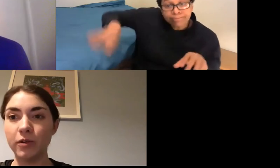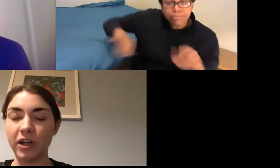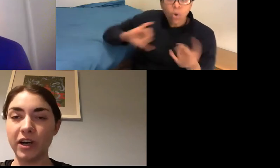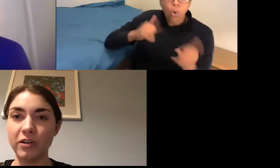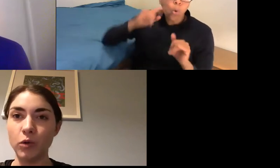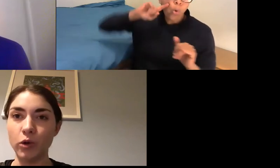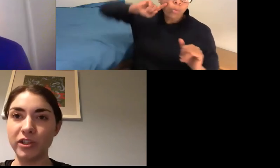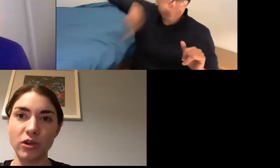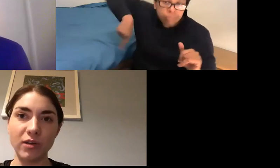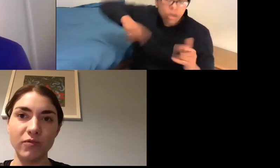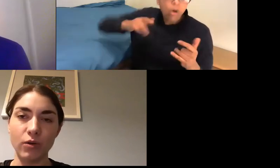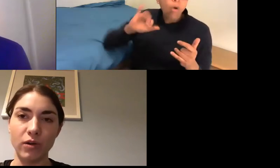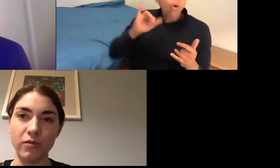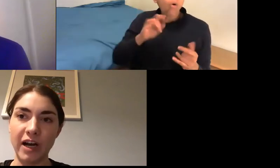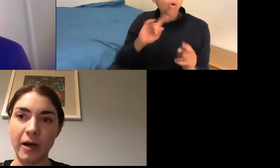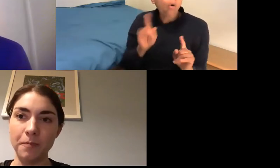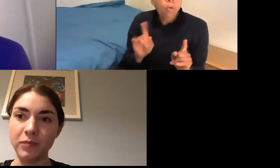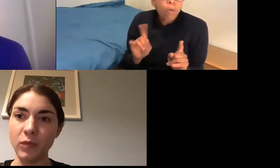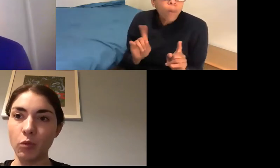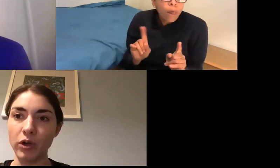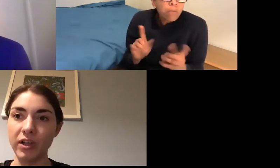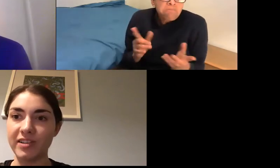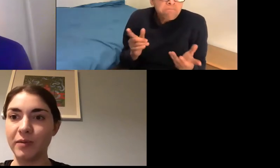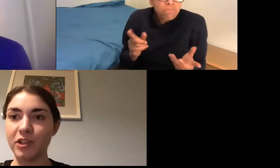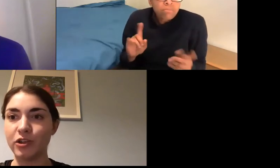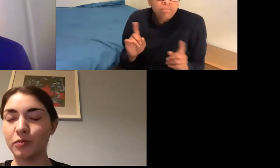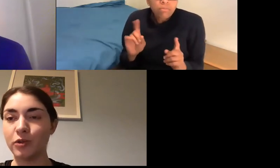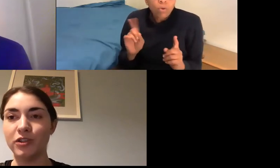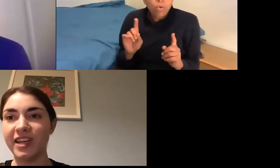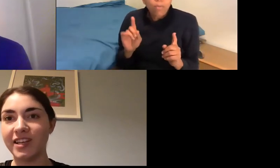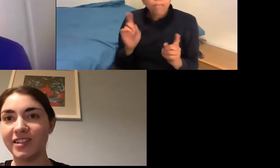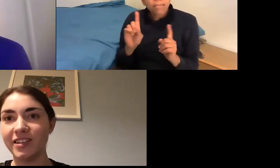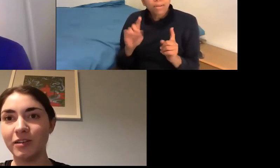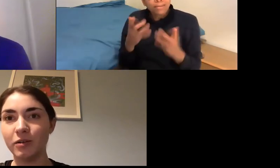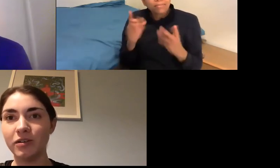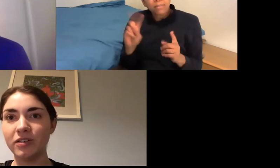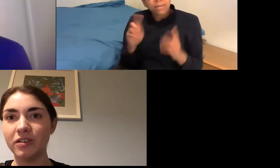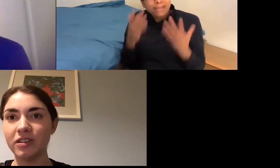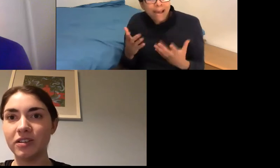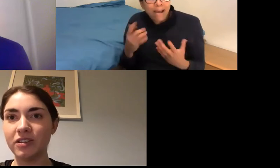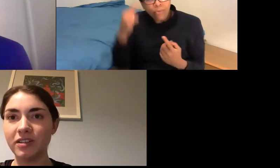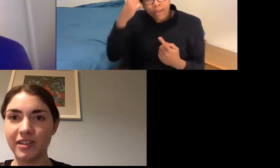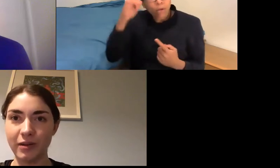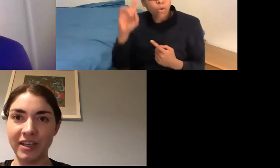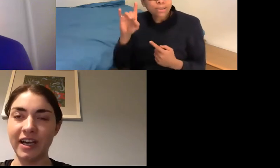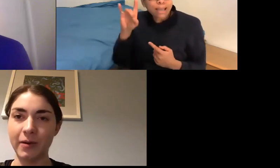of a kind of more extreme view of what Islamic jurisprudence is? Does that...? yeah.